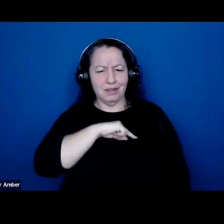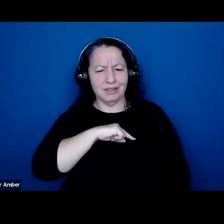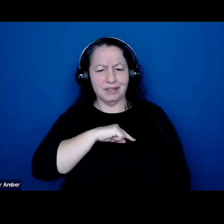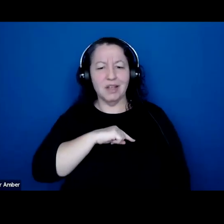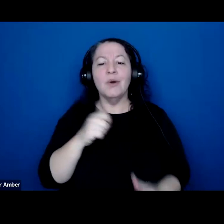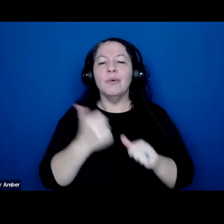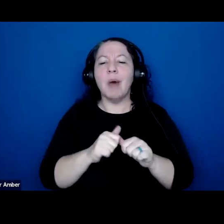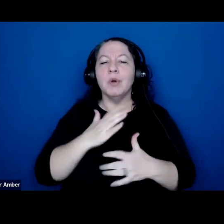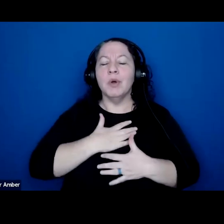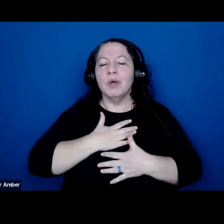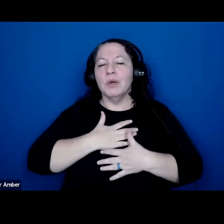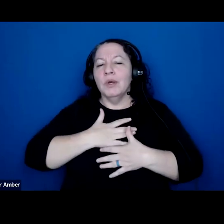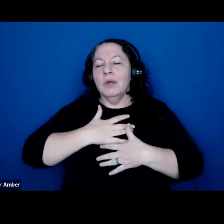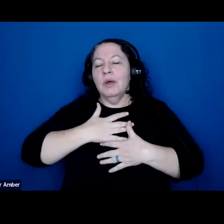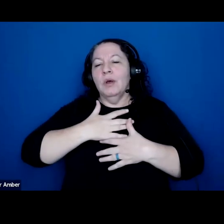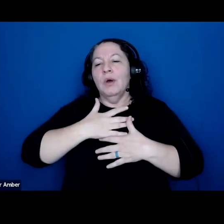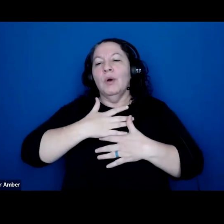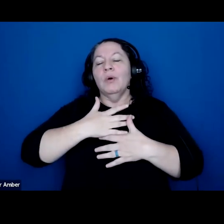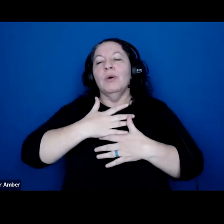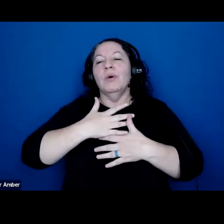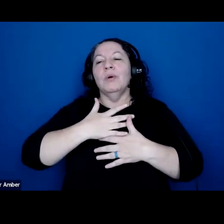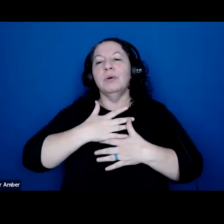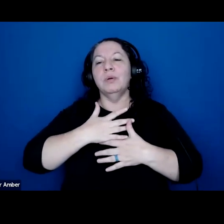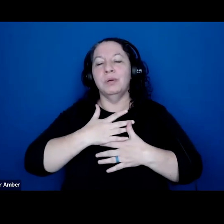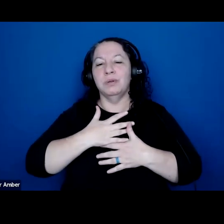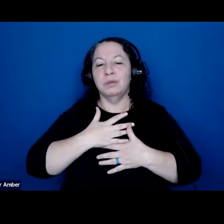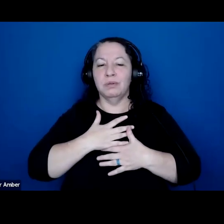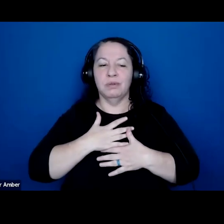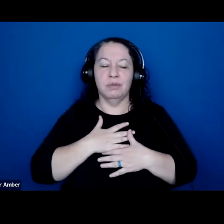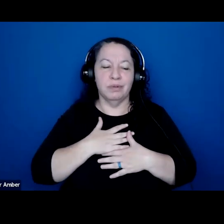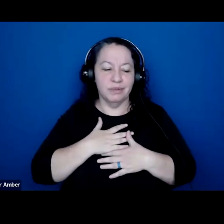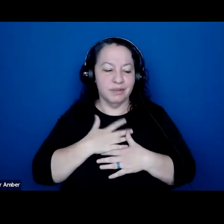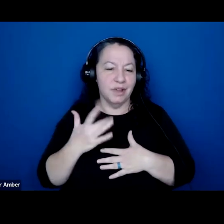And if you are feeling distracted, that's okay. Just try to gently nudge yourself back to this space.